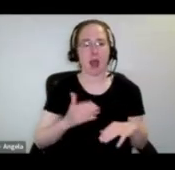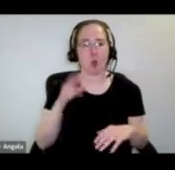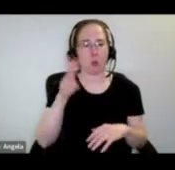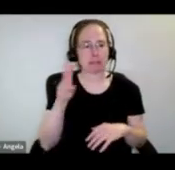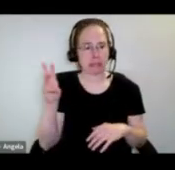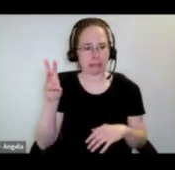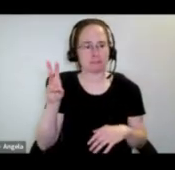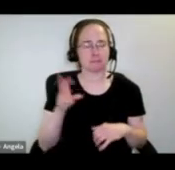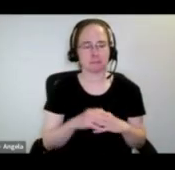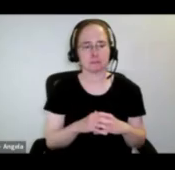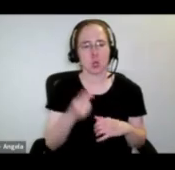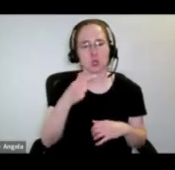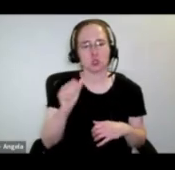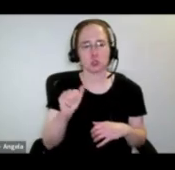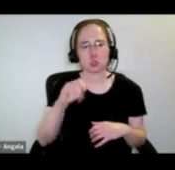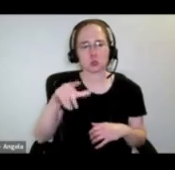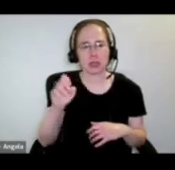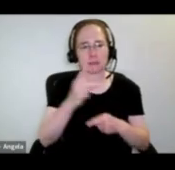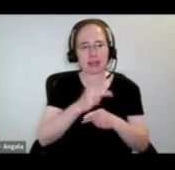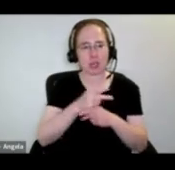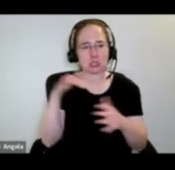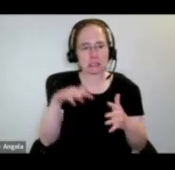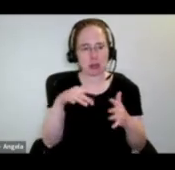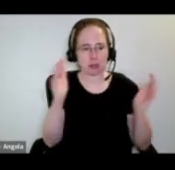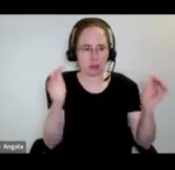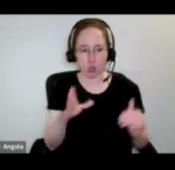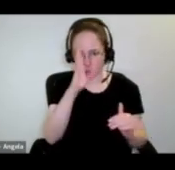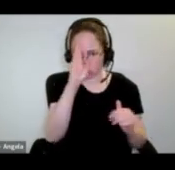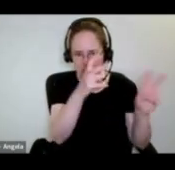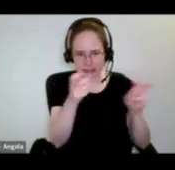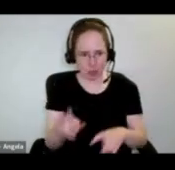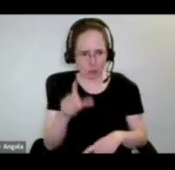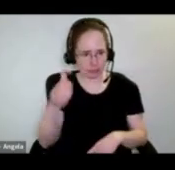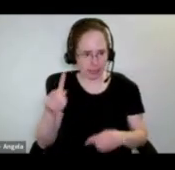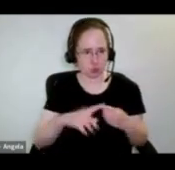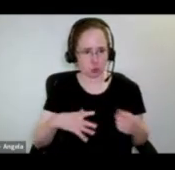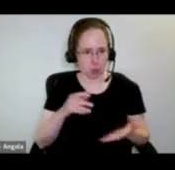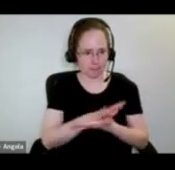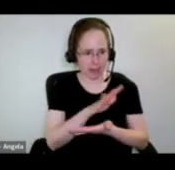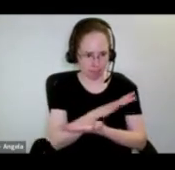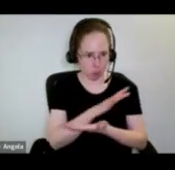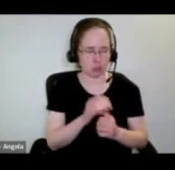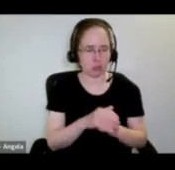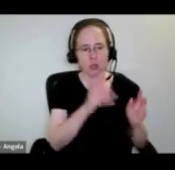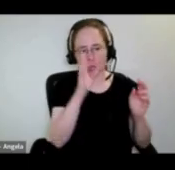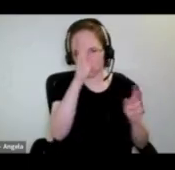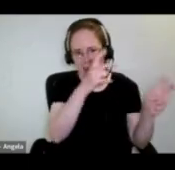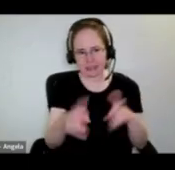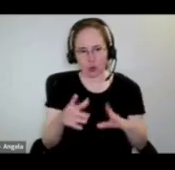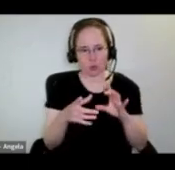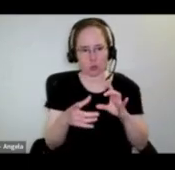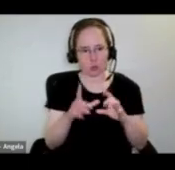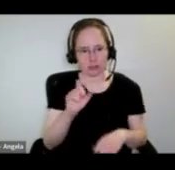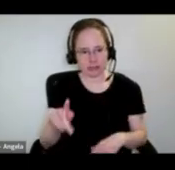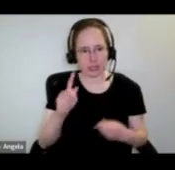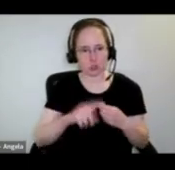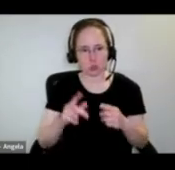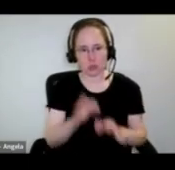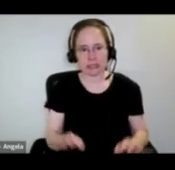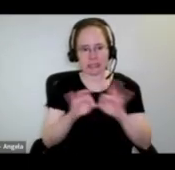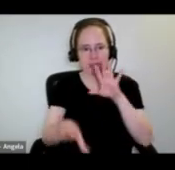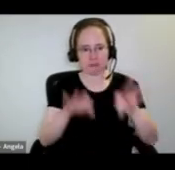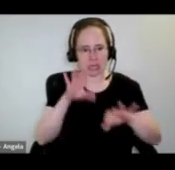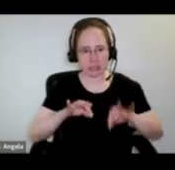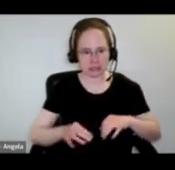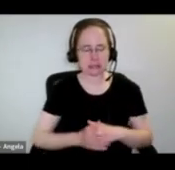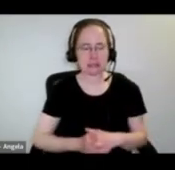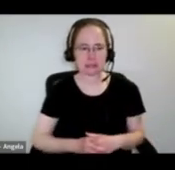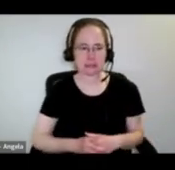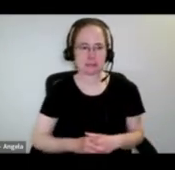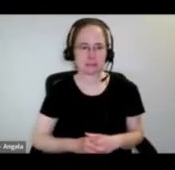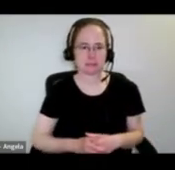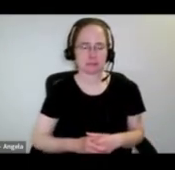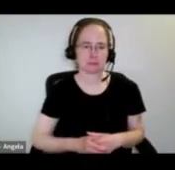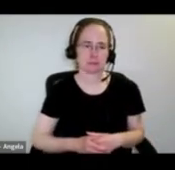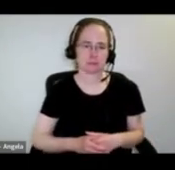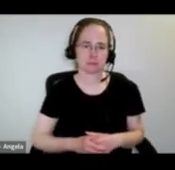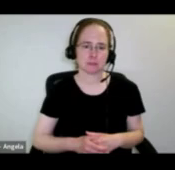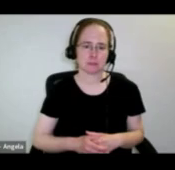David Watkins: Here's the links to the study. It's posted on our, website, towards the respite care study link there, and there's a direct download link to the white paper, direct download link to key findings.